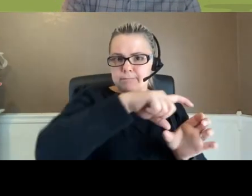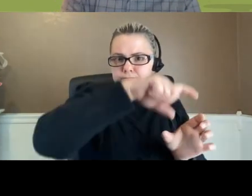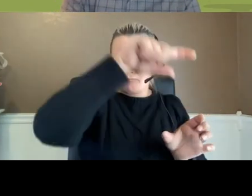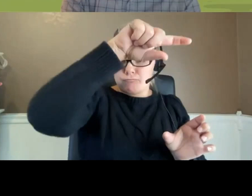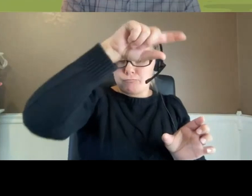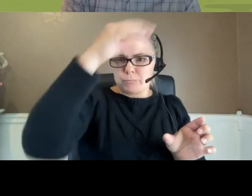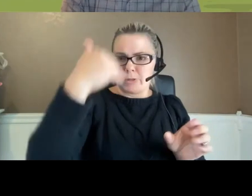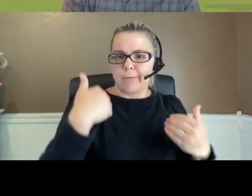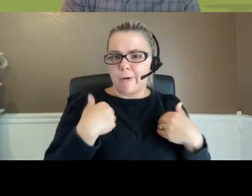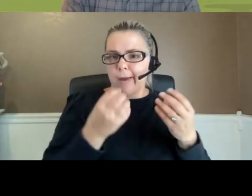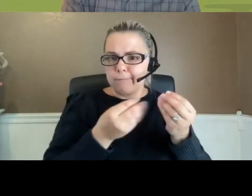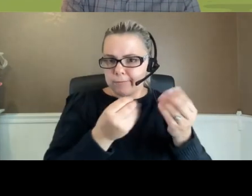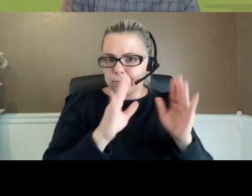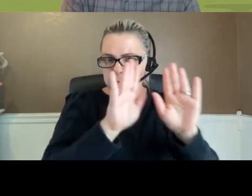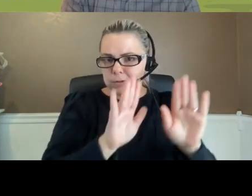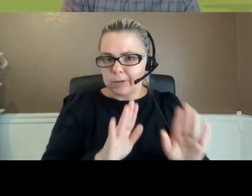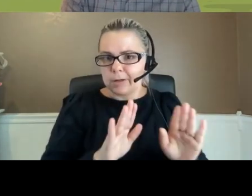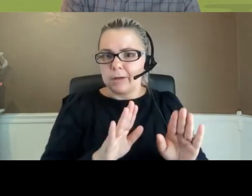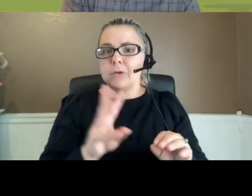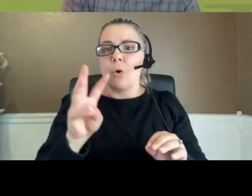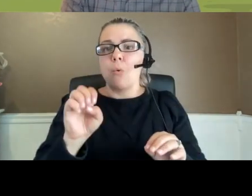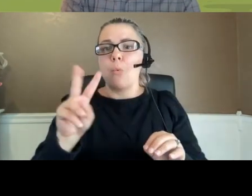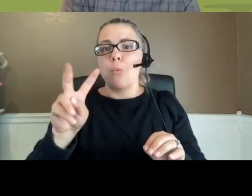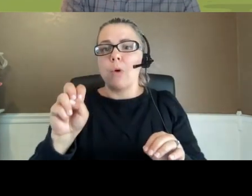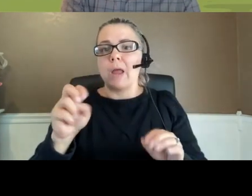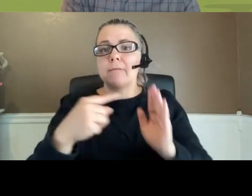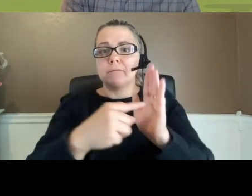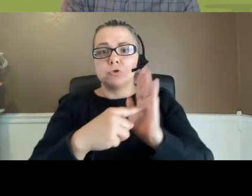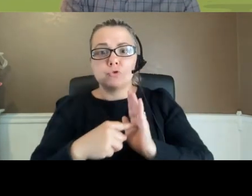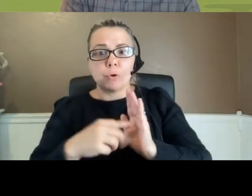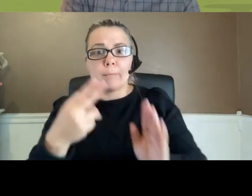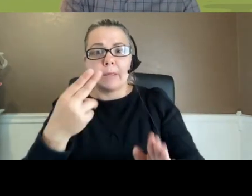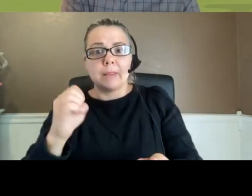also in WAVE will show me the heading structure of this page. Now this should be all inside main